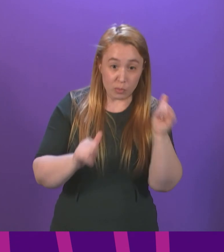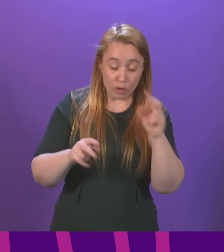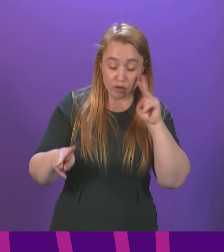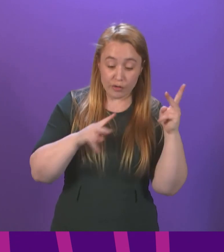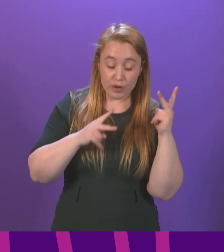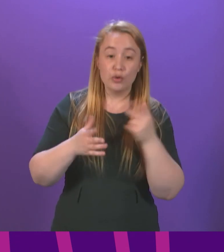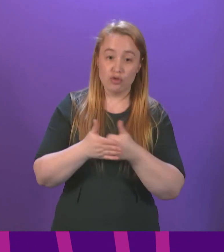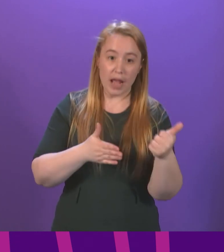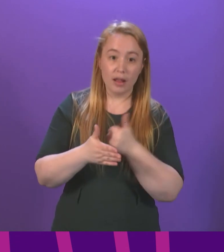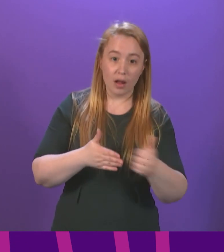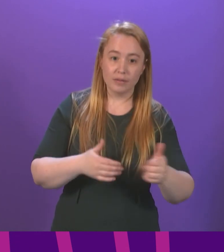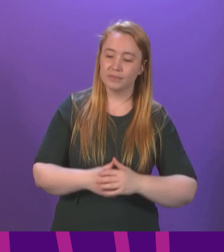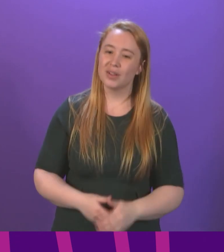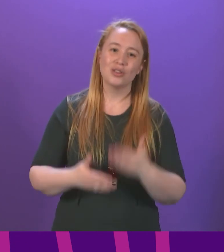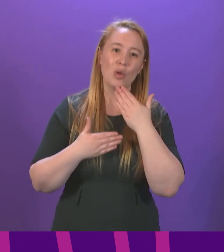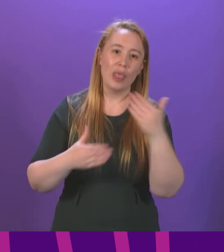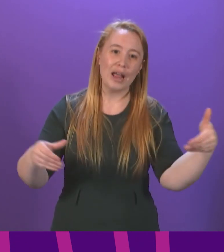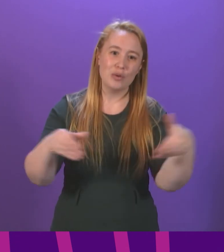The Deputy Presiding Officer: I thank members. We got in all the questions